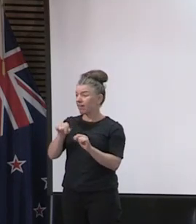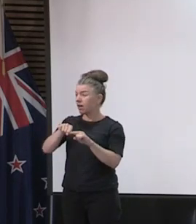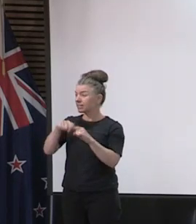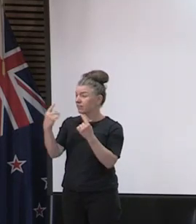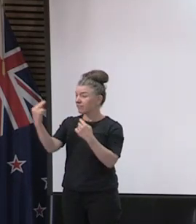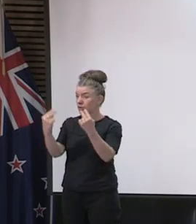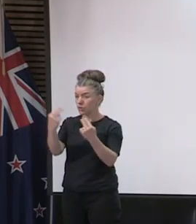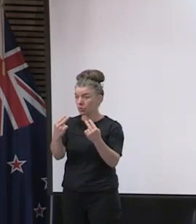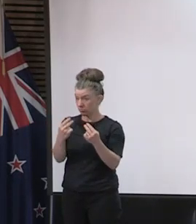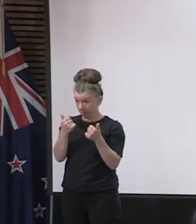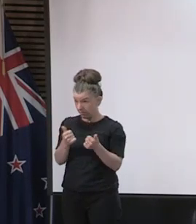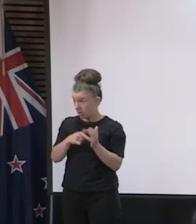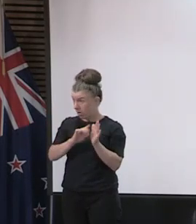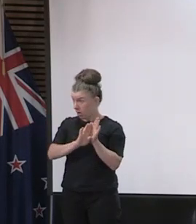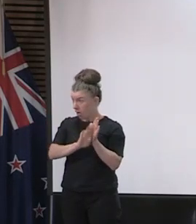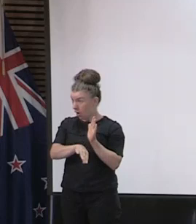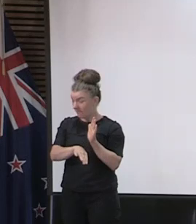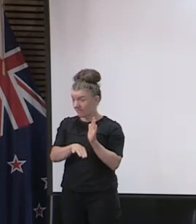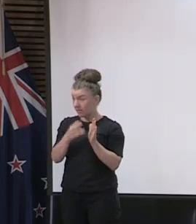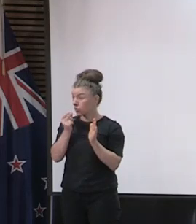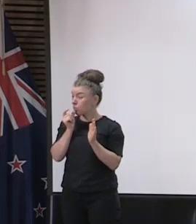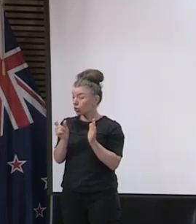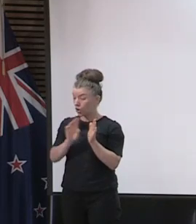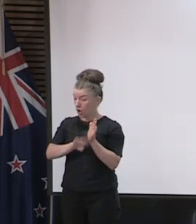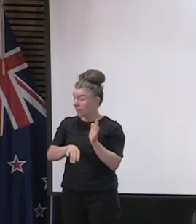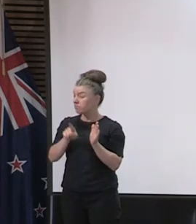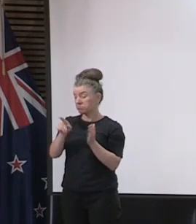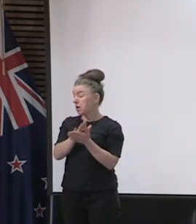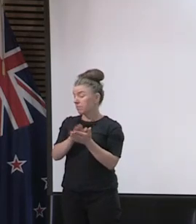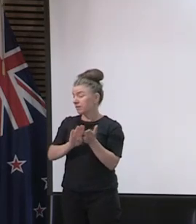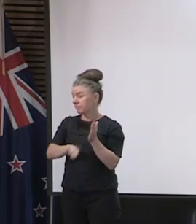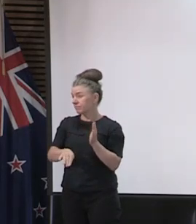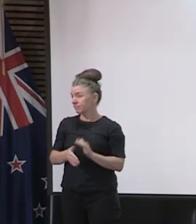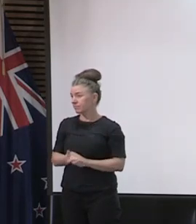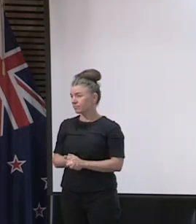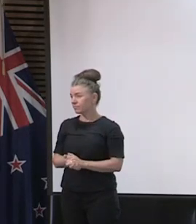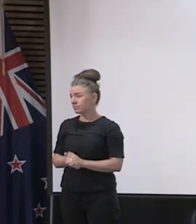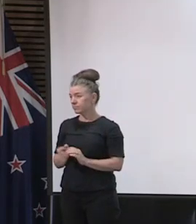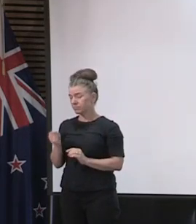he maintains the point of view it was important to provide that, but if we called from